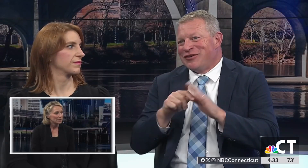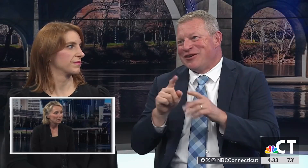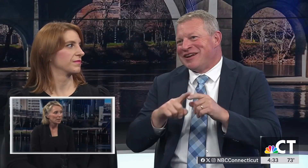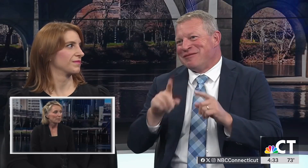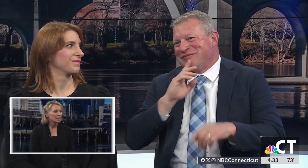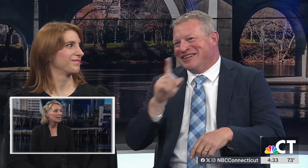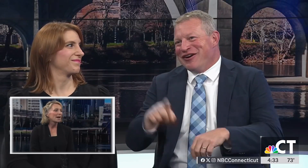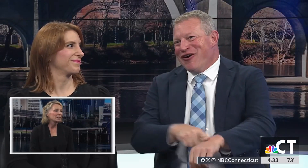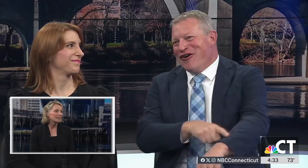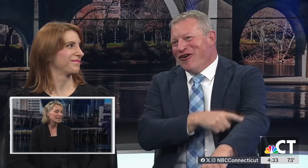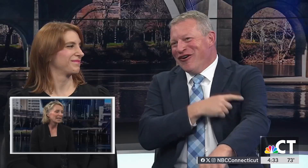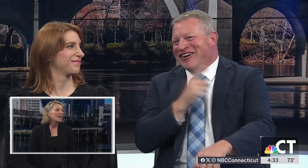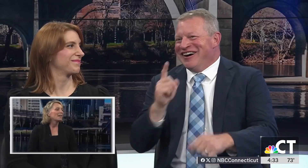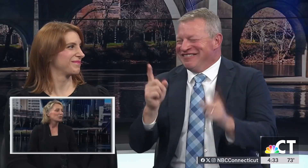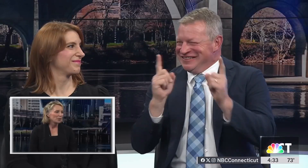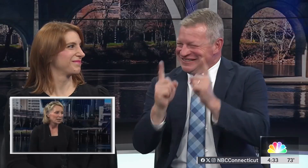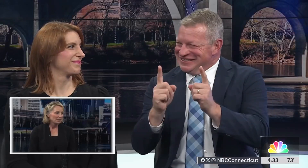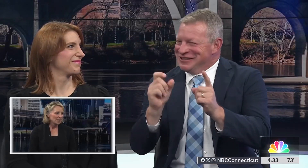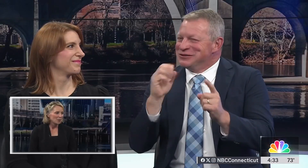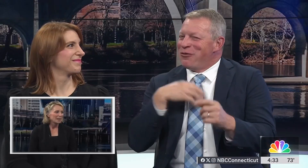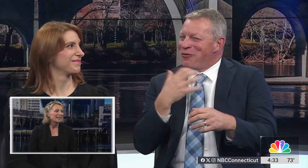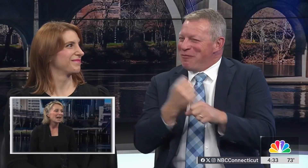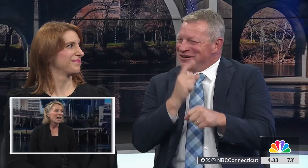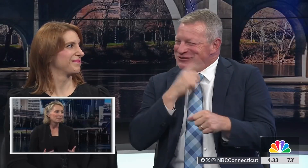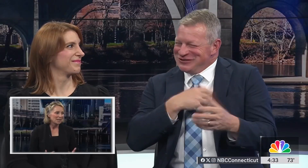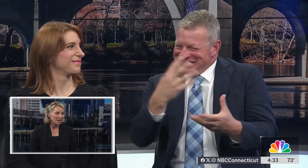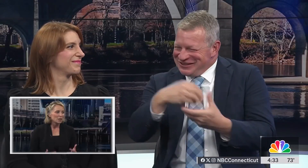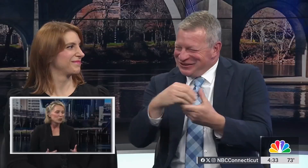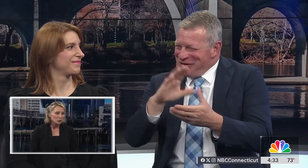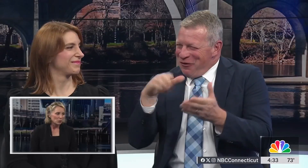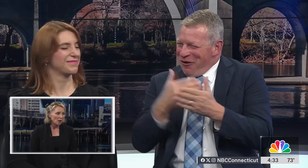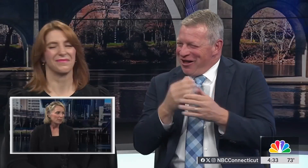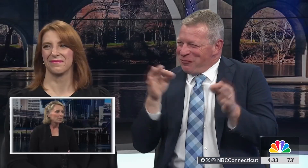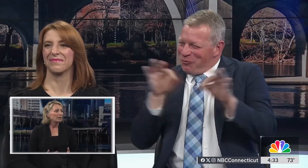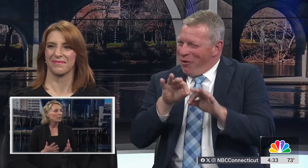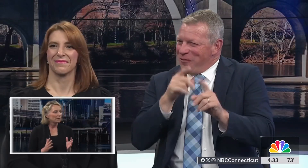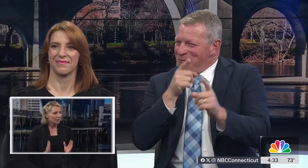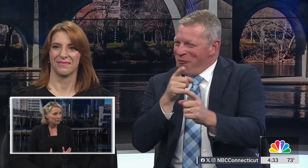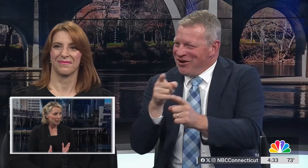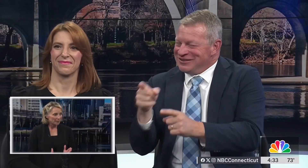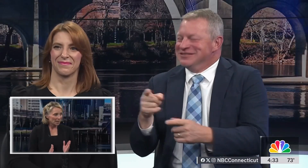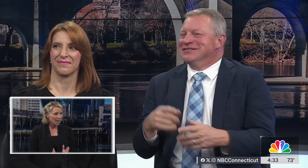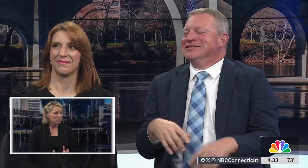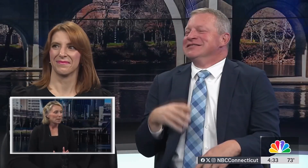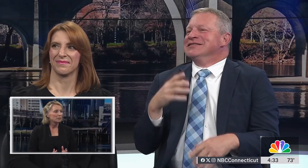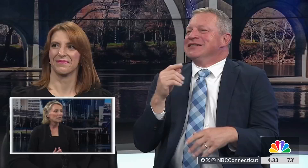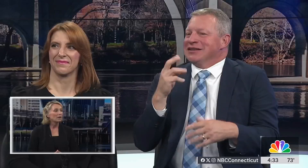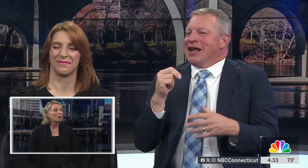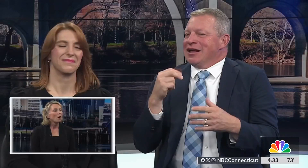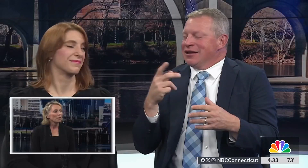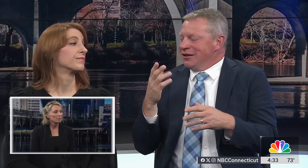blind community to get their feedback and their input about how they want to be included in